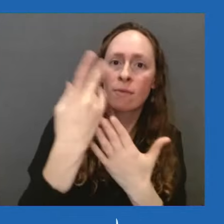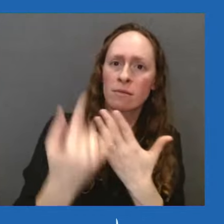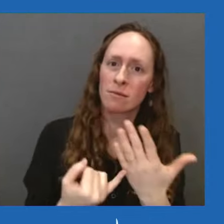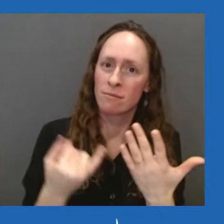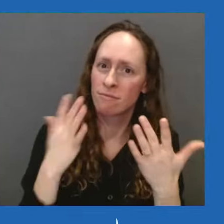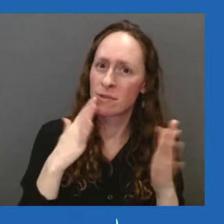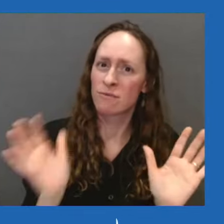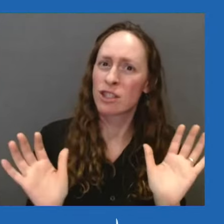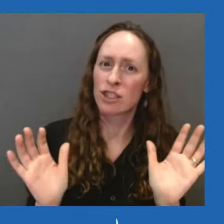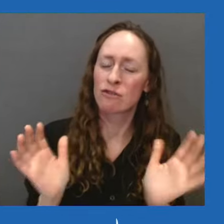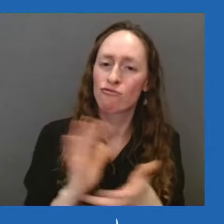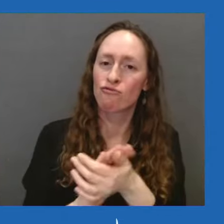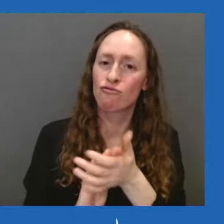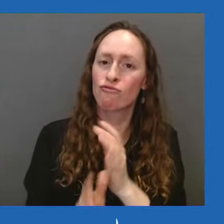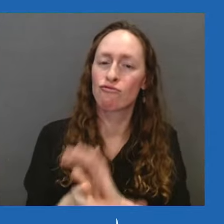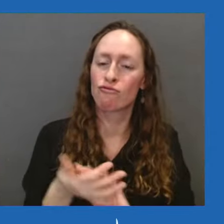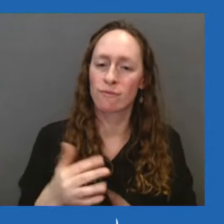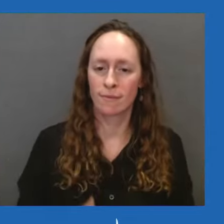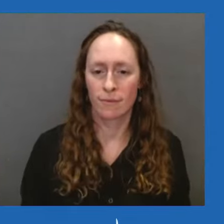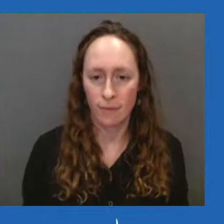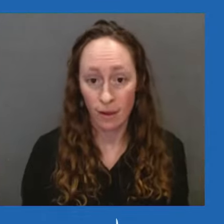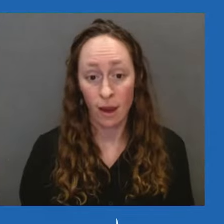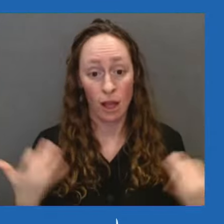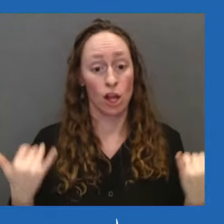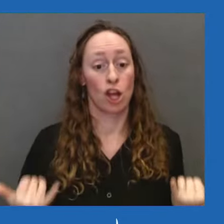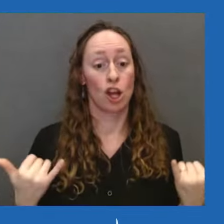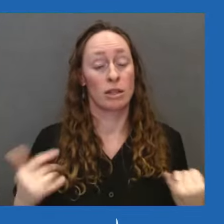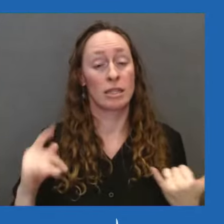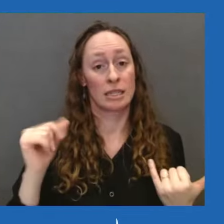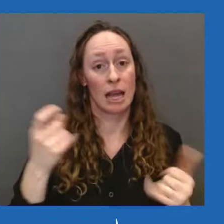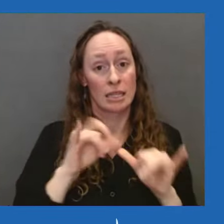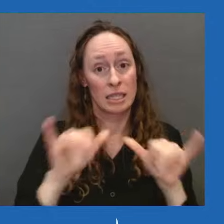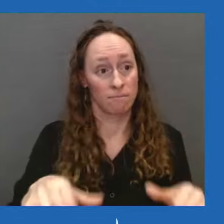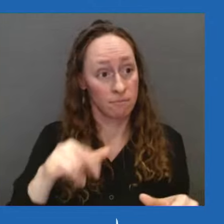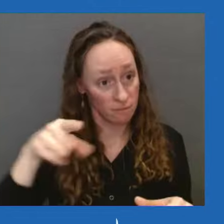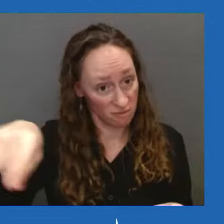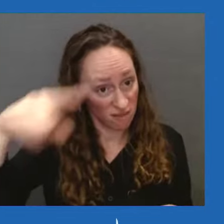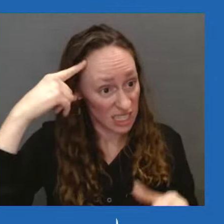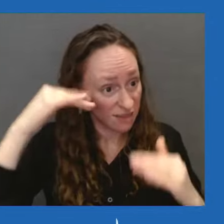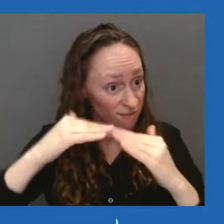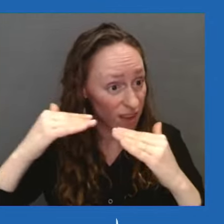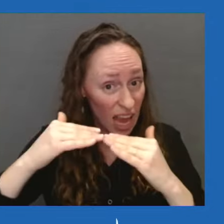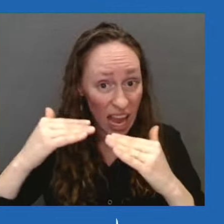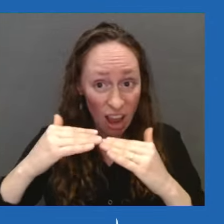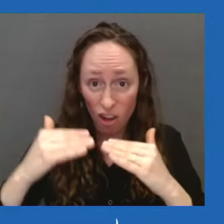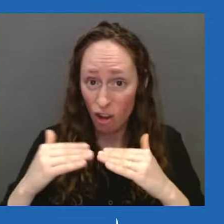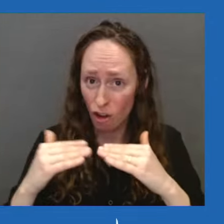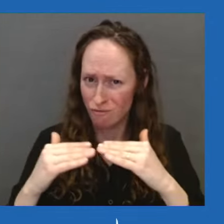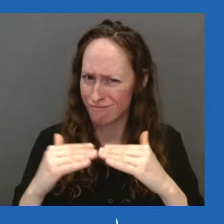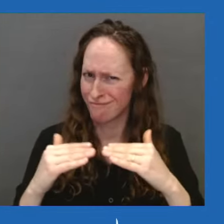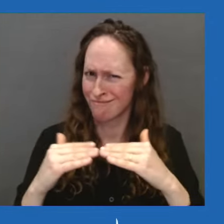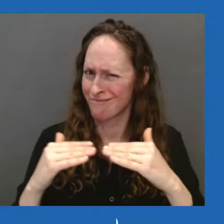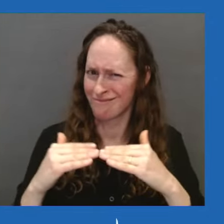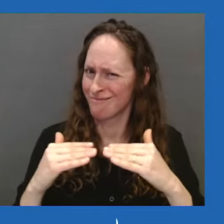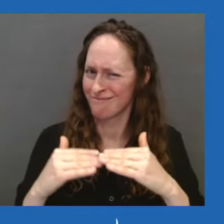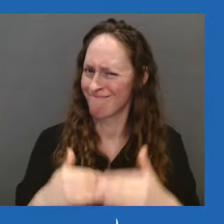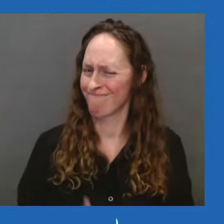Even people doing well don't think it's fair. You know, we had about 750 billionaires in America